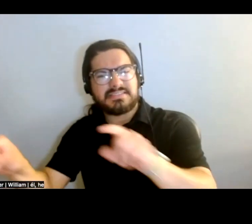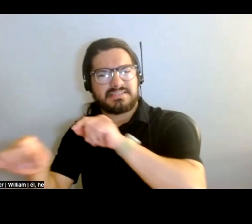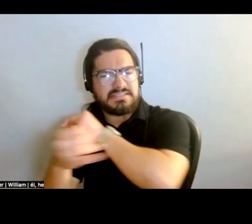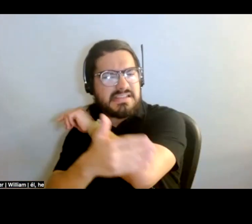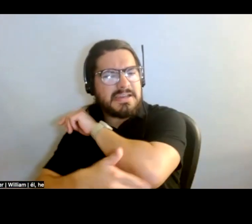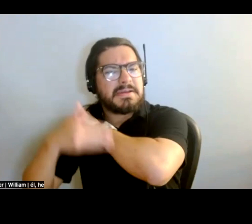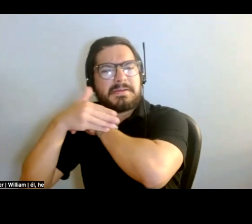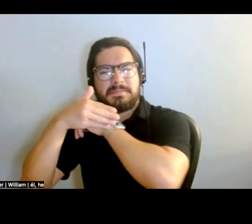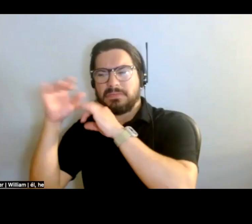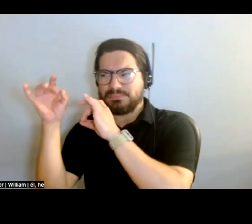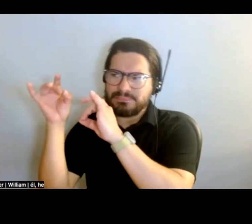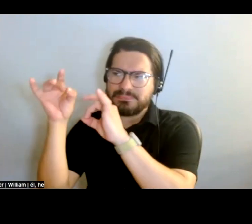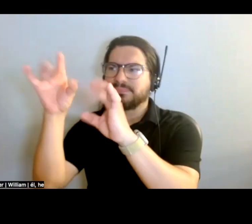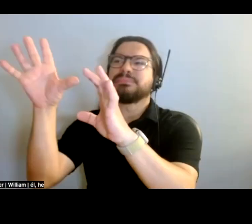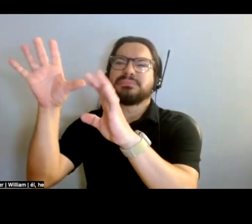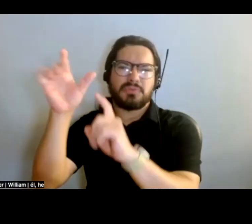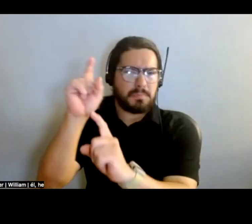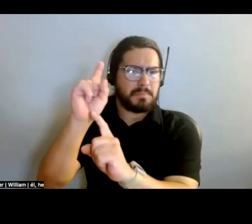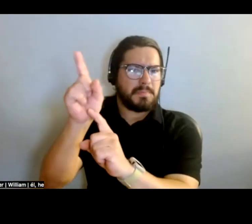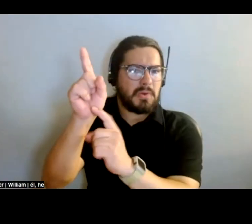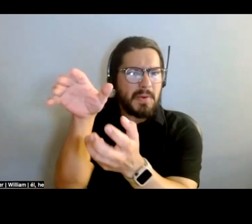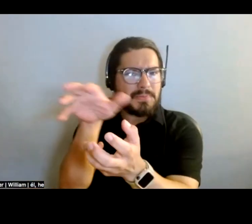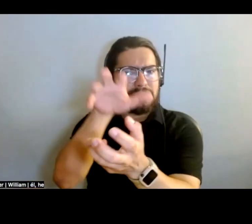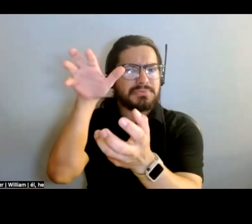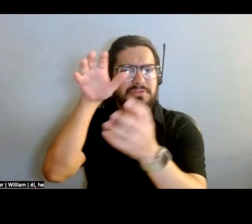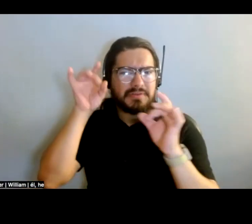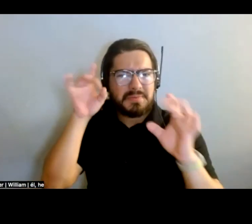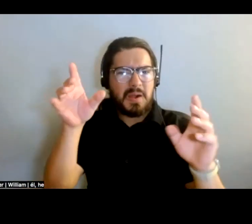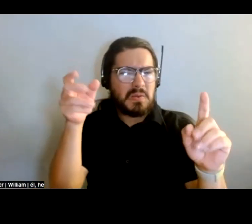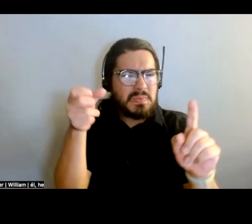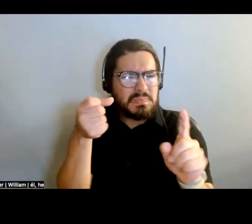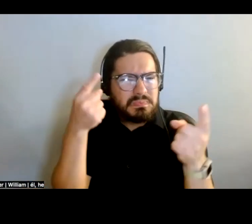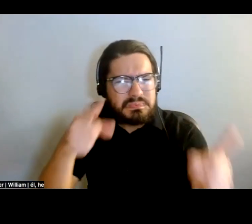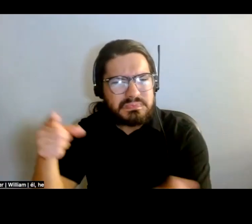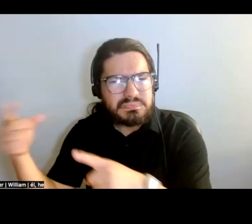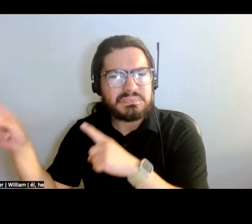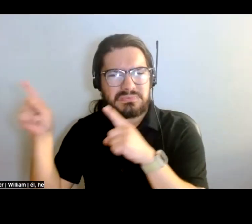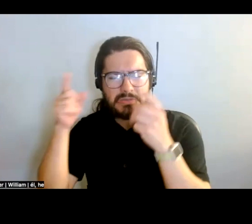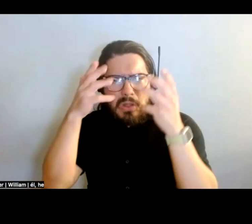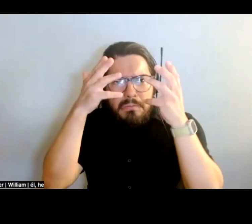Moments of chaos and violence revive ghosts of shot-out skulls